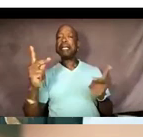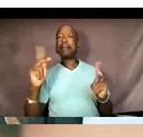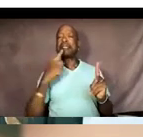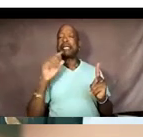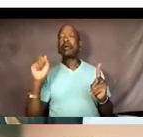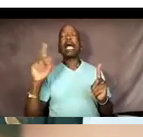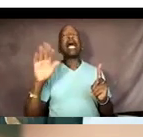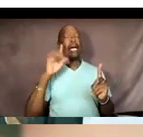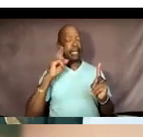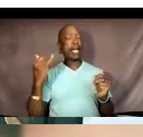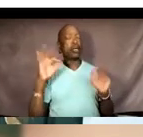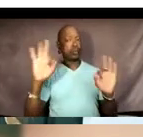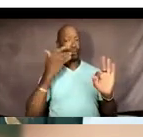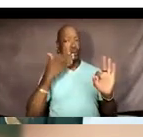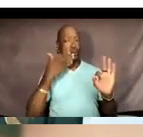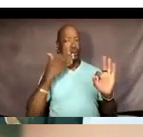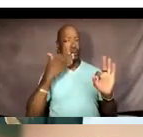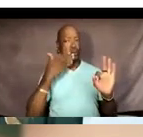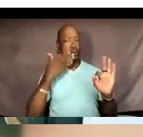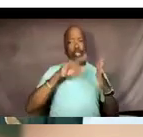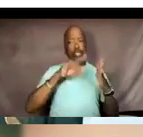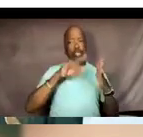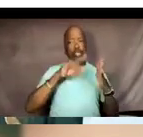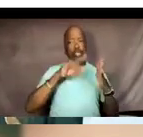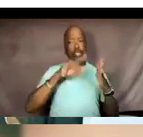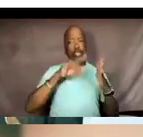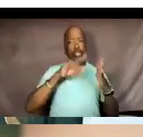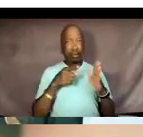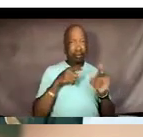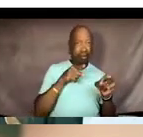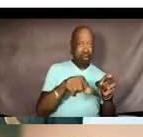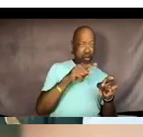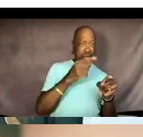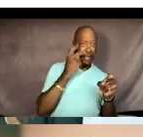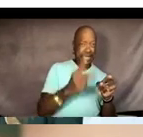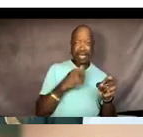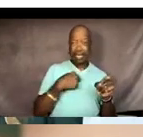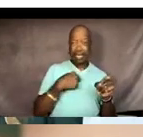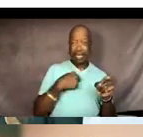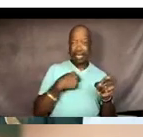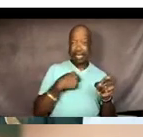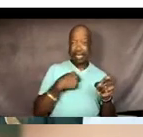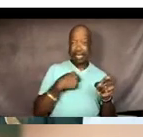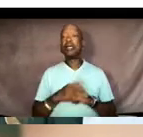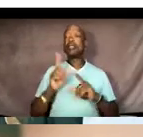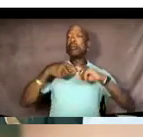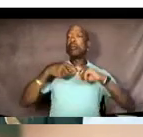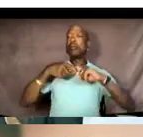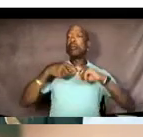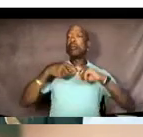you so much just wanted to check in and Ngozi please continue sorry one more thing actually while you're here while we're paused could you please describe what you look like and keep